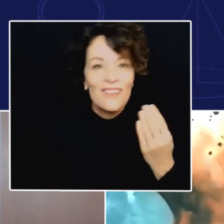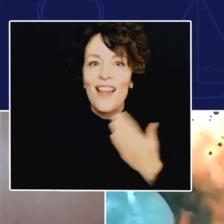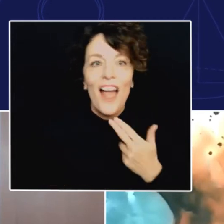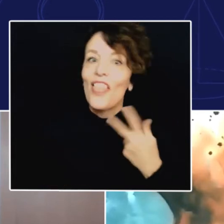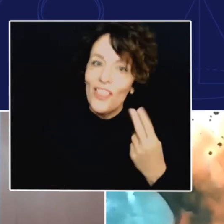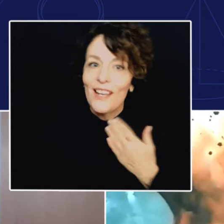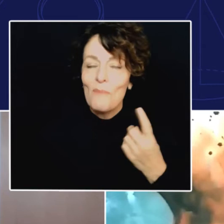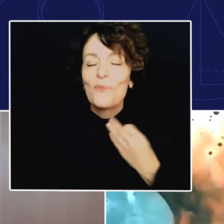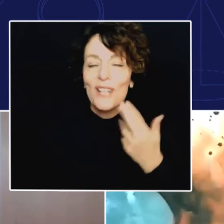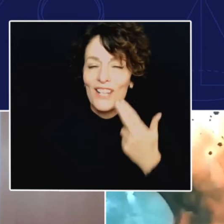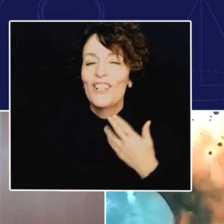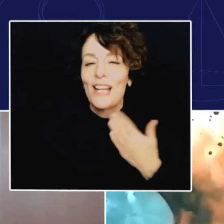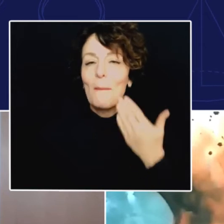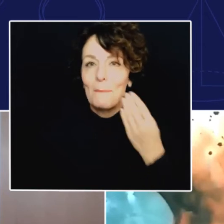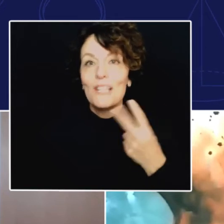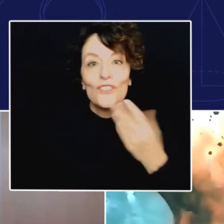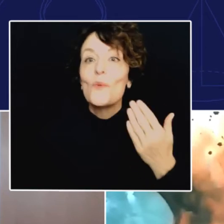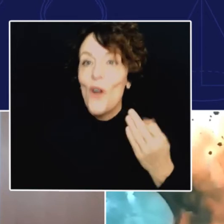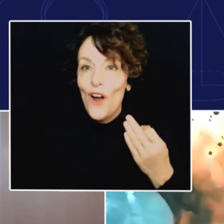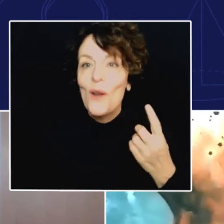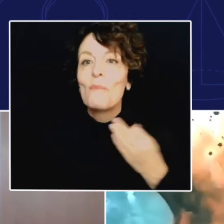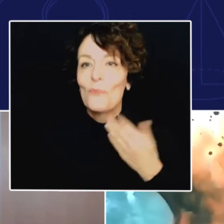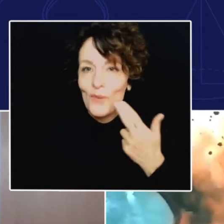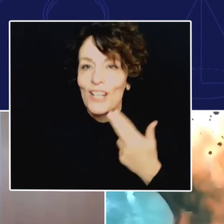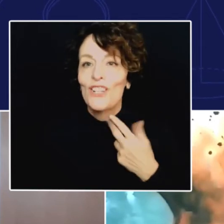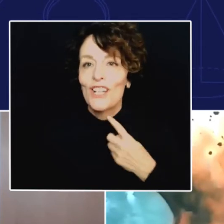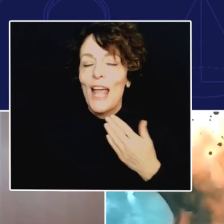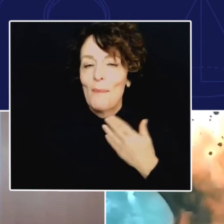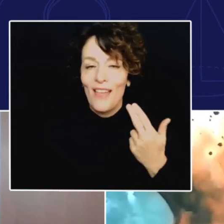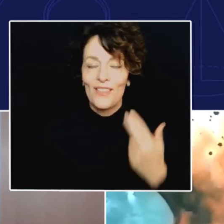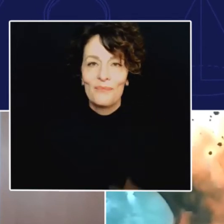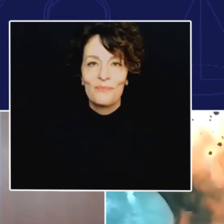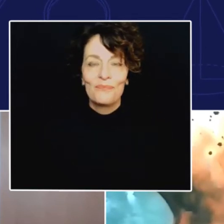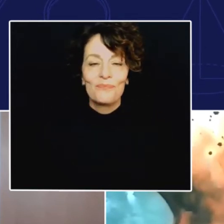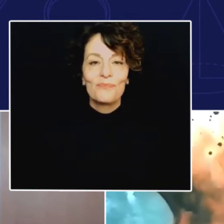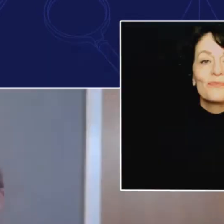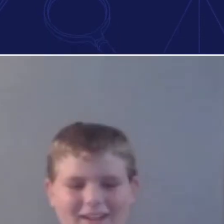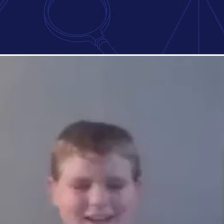[HENRY:] Yeah... [DR. HORTON:] Not "I think I'm pretty good." That means you ARE pretty good at math! [HENRY:] Yeah.